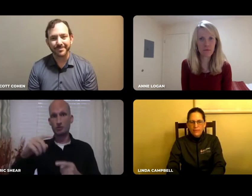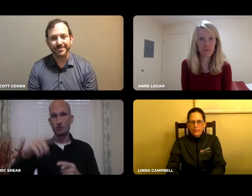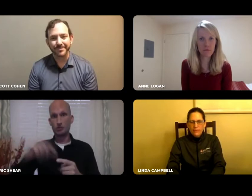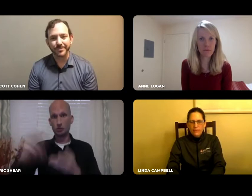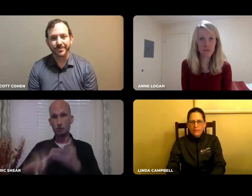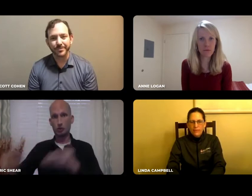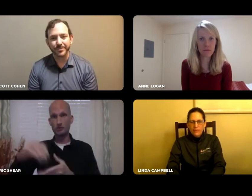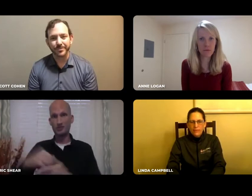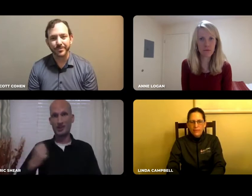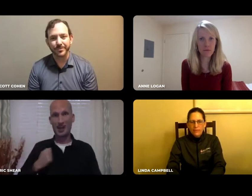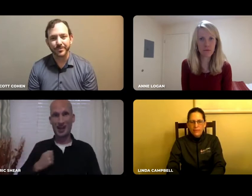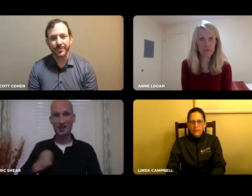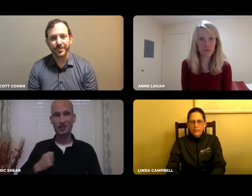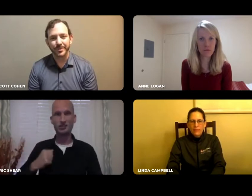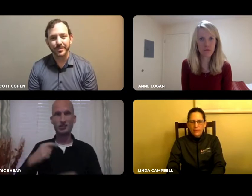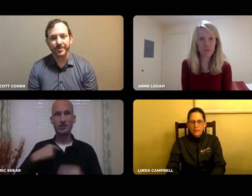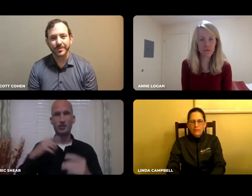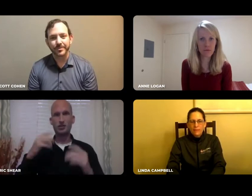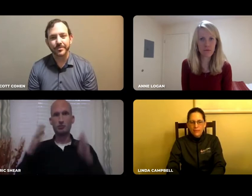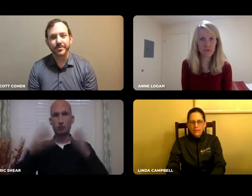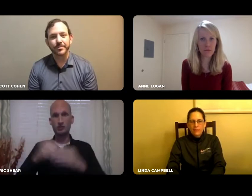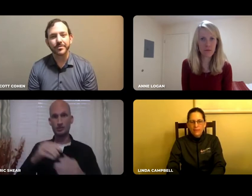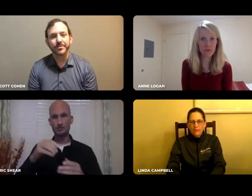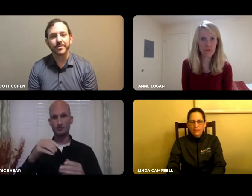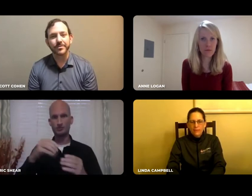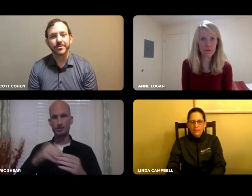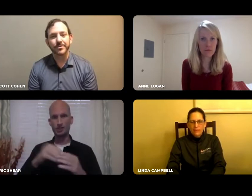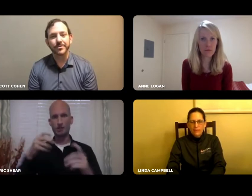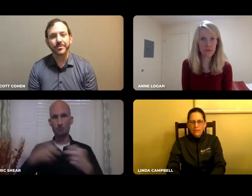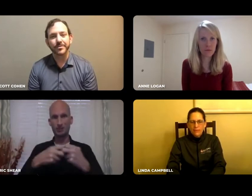I transferred to an University in Canada